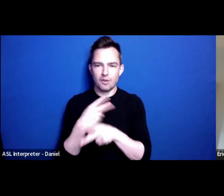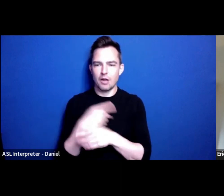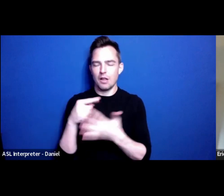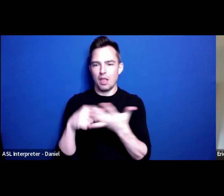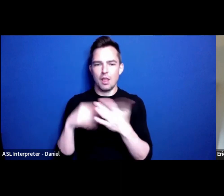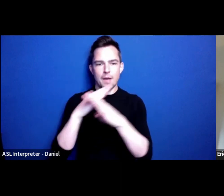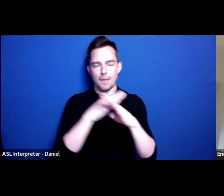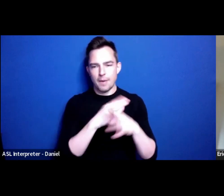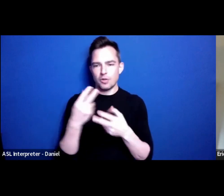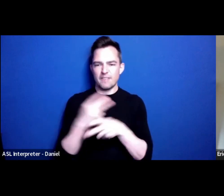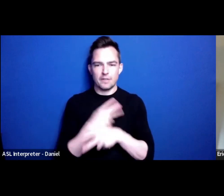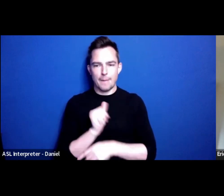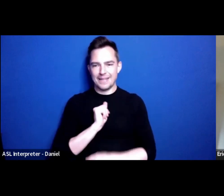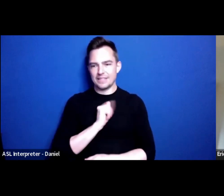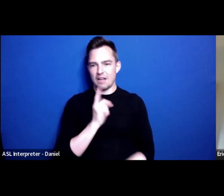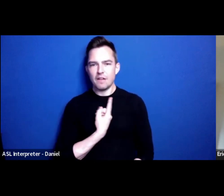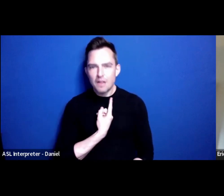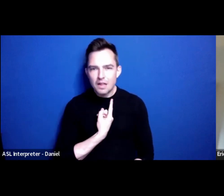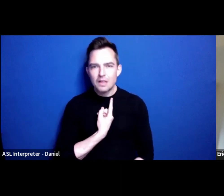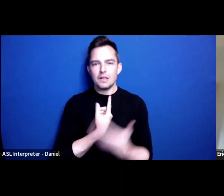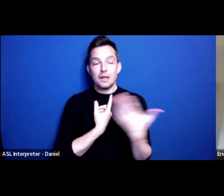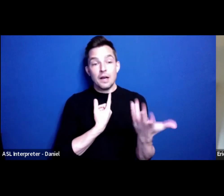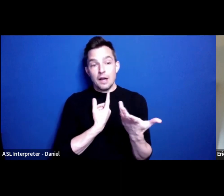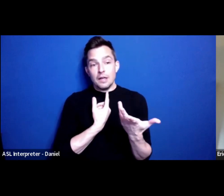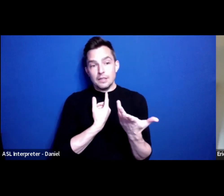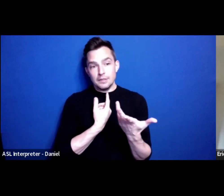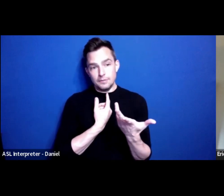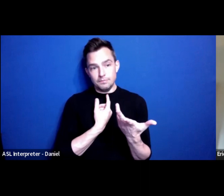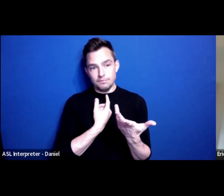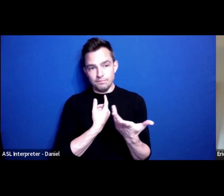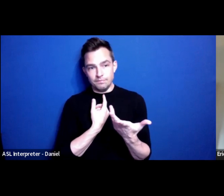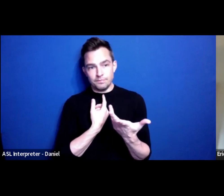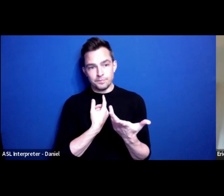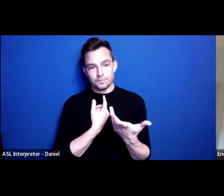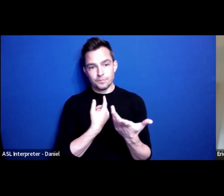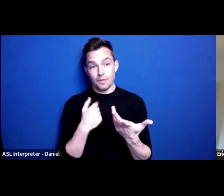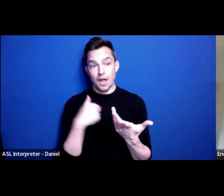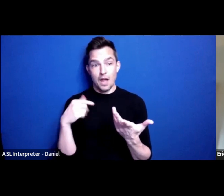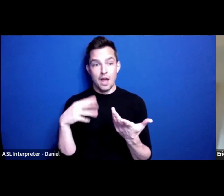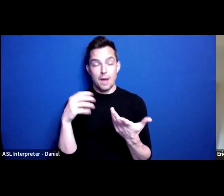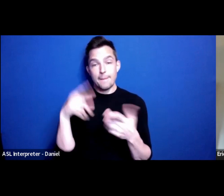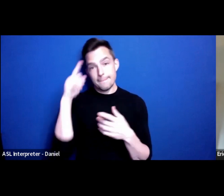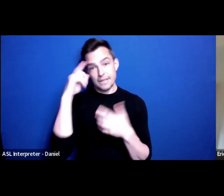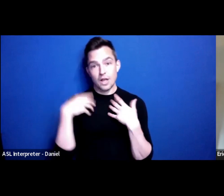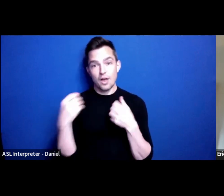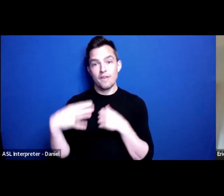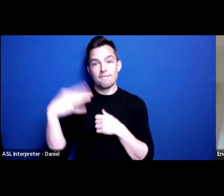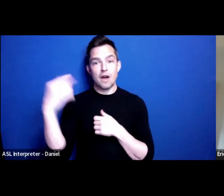by myself, I was found pretty much by mental health. So I went to the mental health, and I